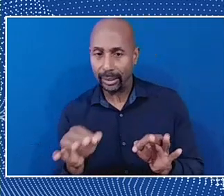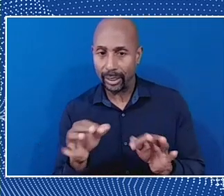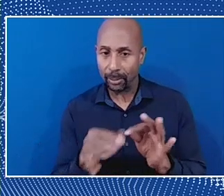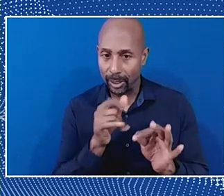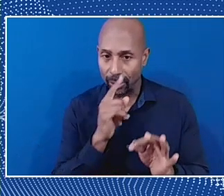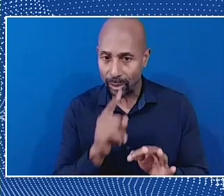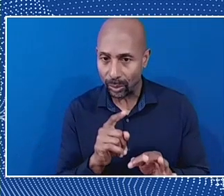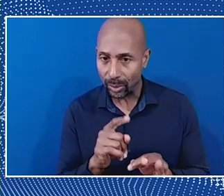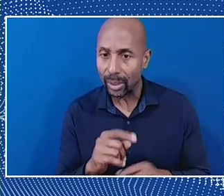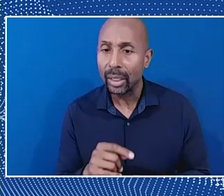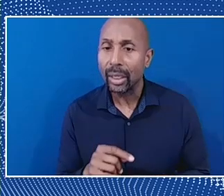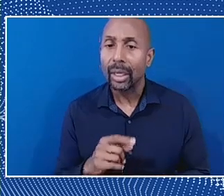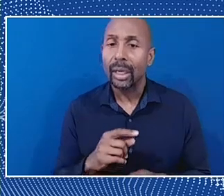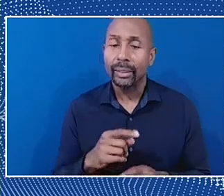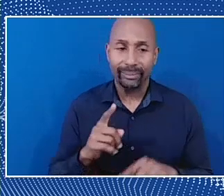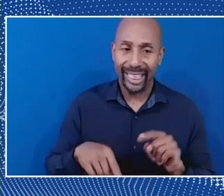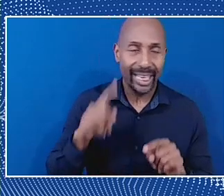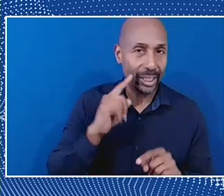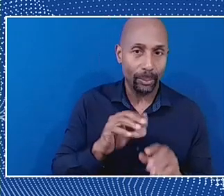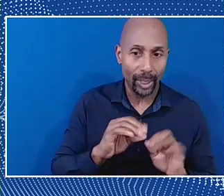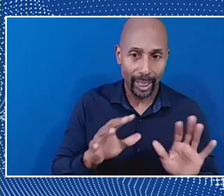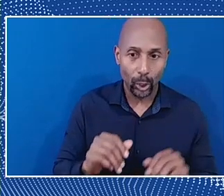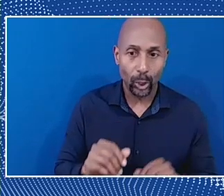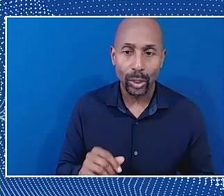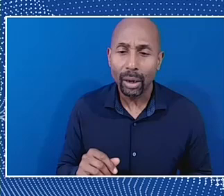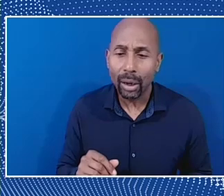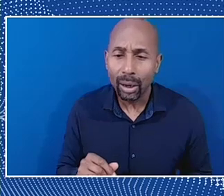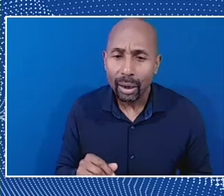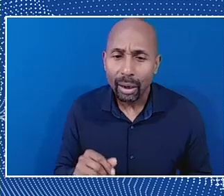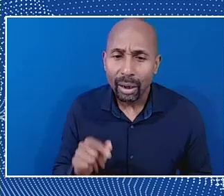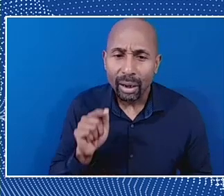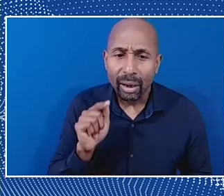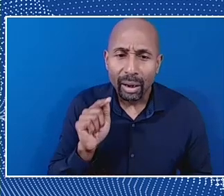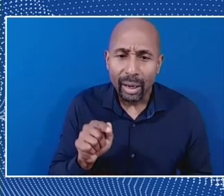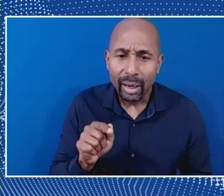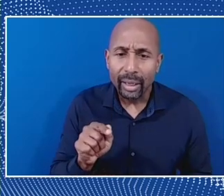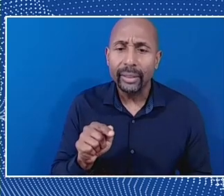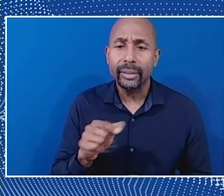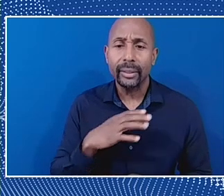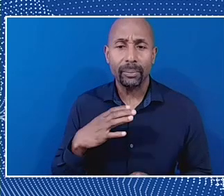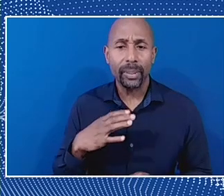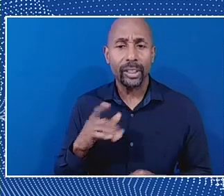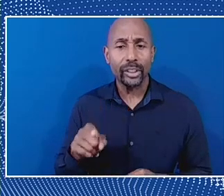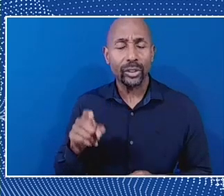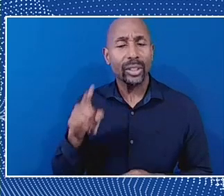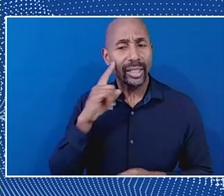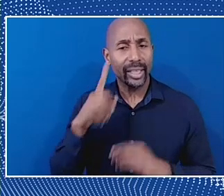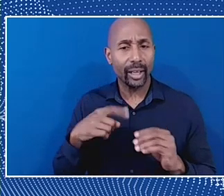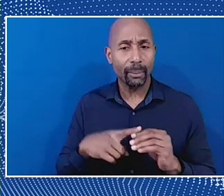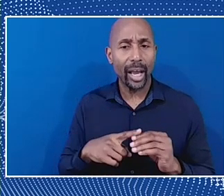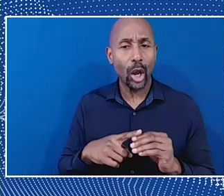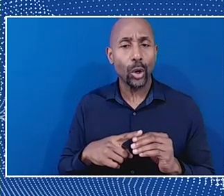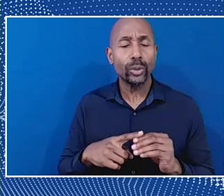health conditions, and the significant gap in how much people with chronic health conditions pay. Last year alone, between medical and